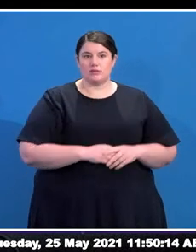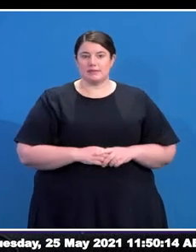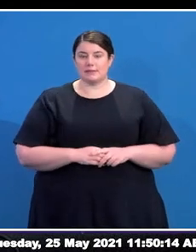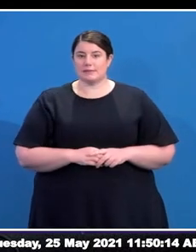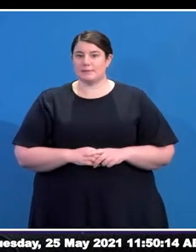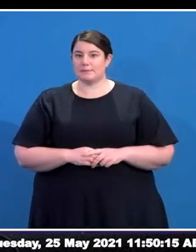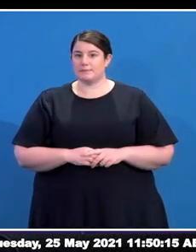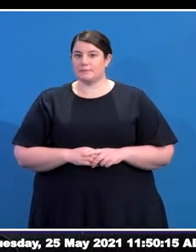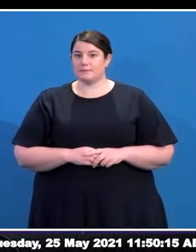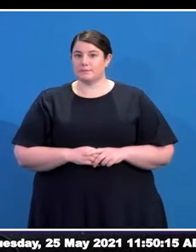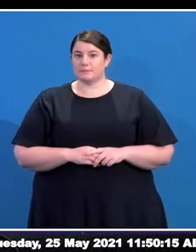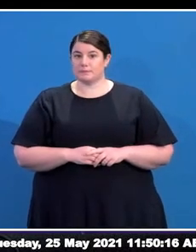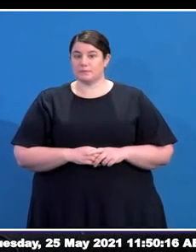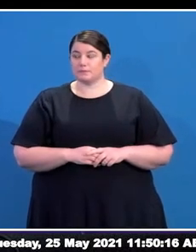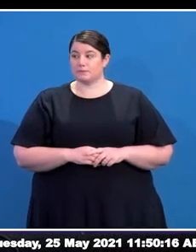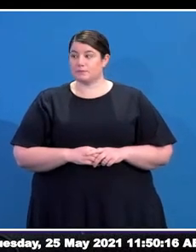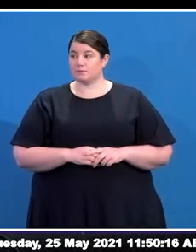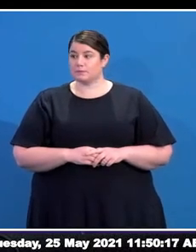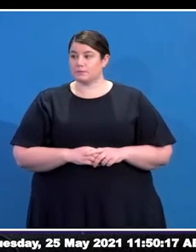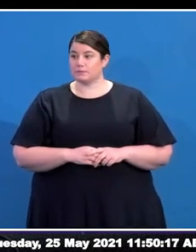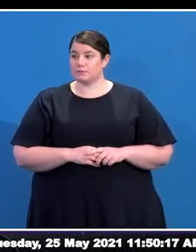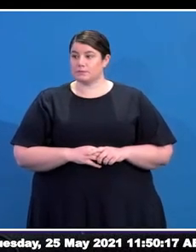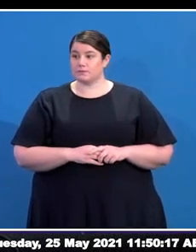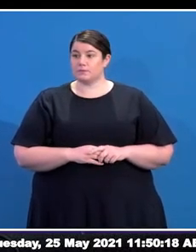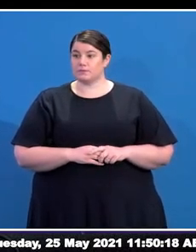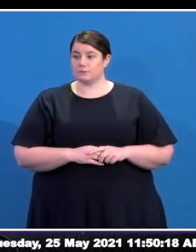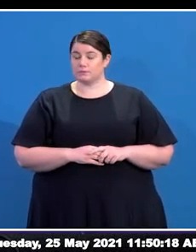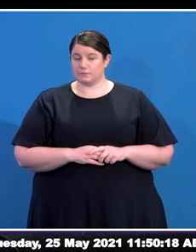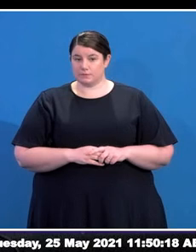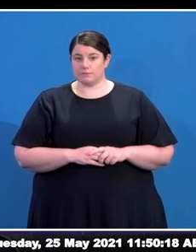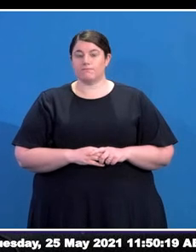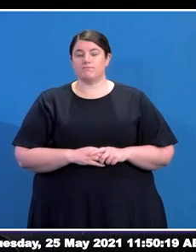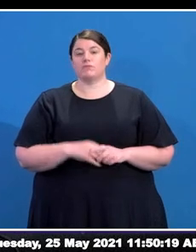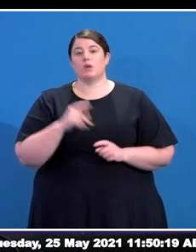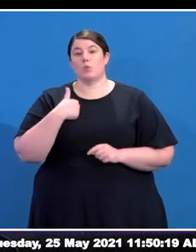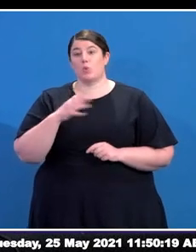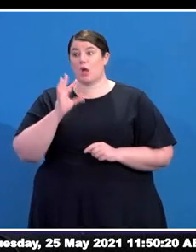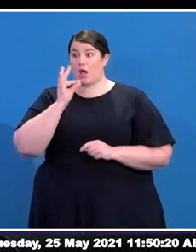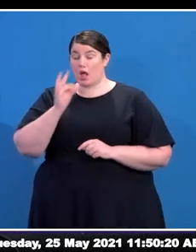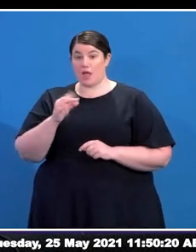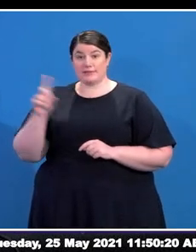just giving us a minute to sort out the things that lawyers keep sorting out. Could I ascertain please whether,